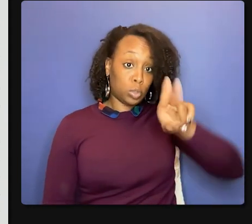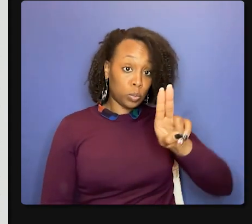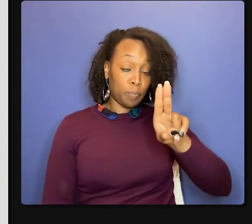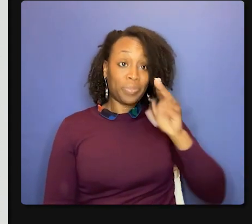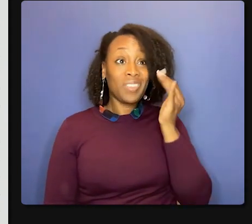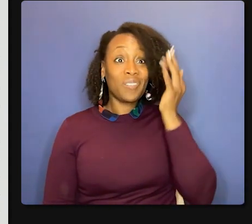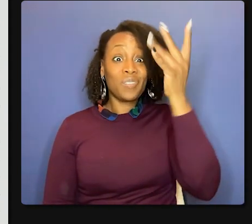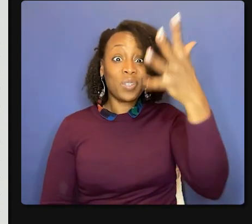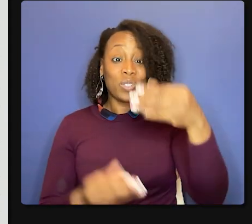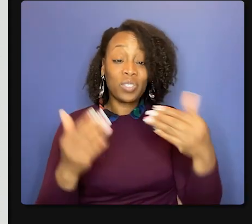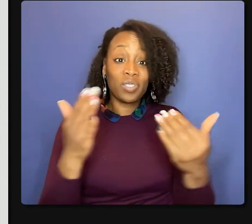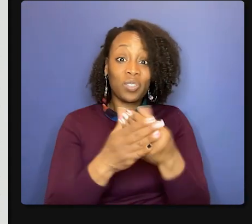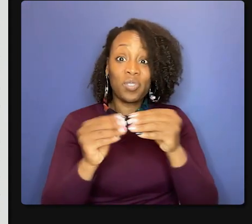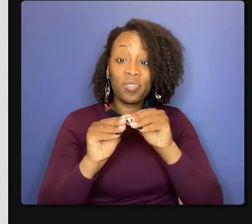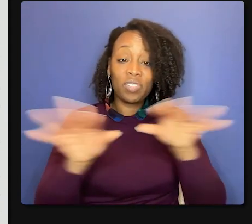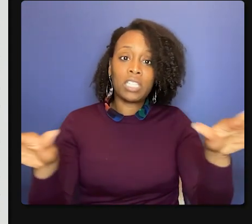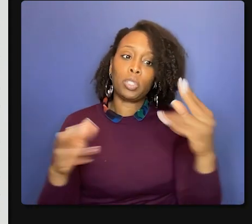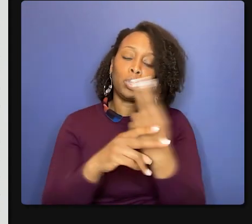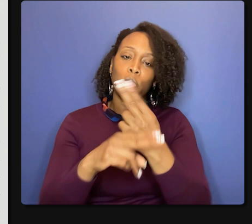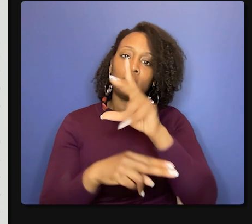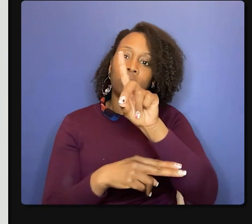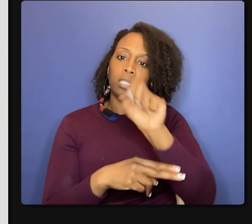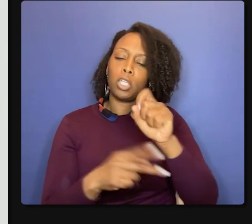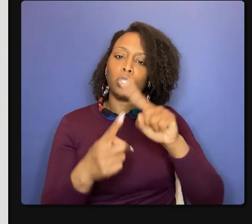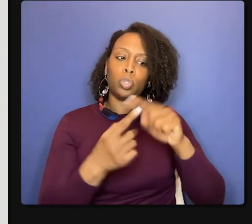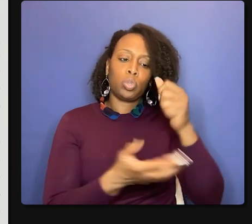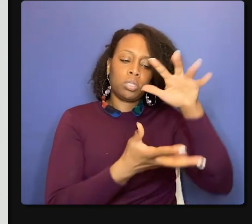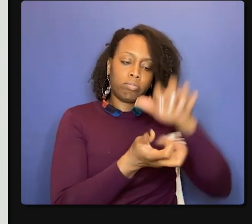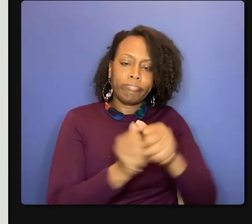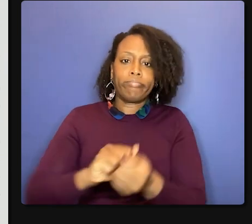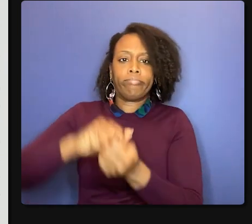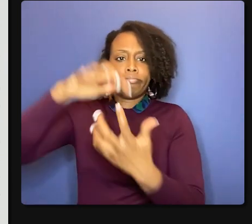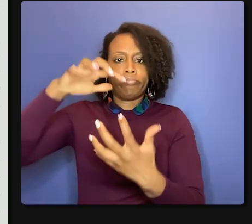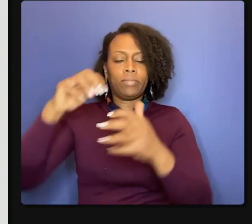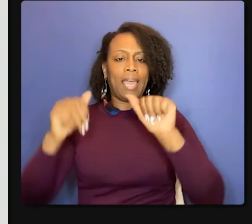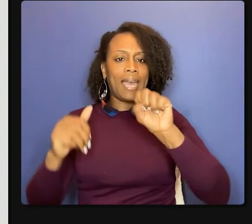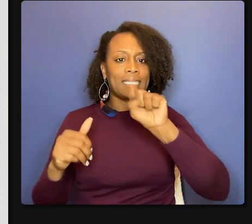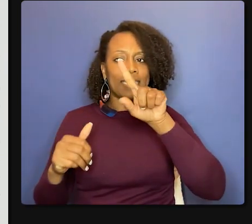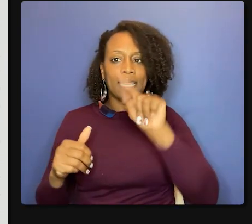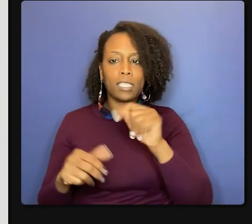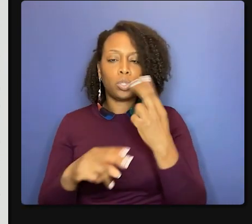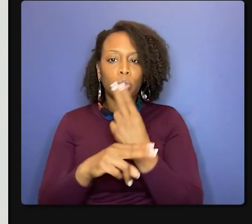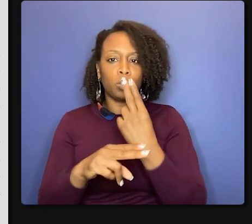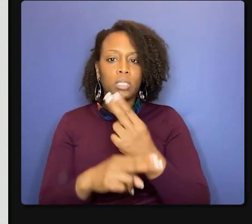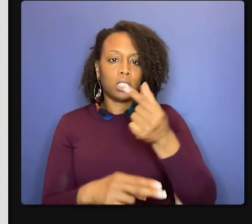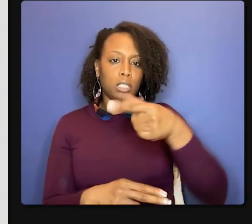For example, the GPU. In the future release, you'll be able to use DirectStorage to decompress assets